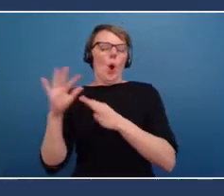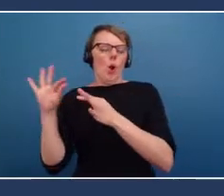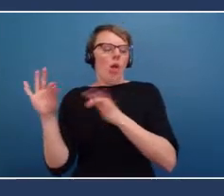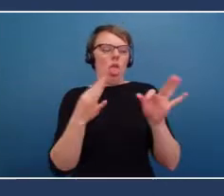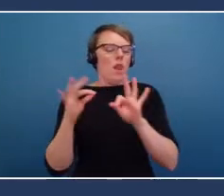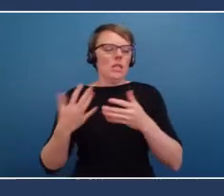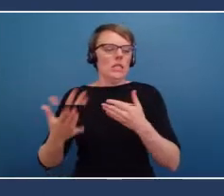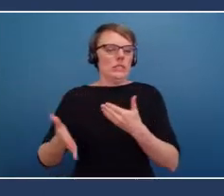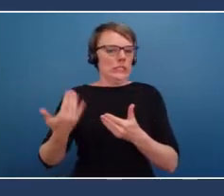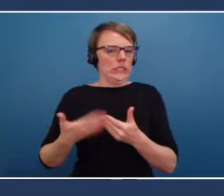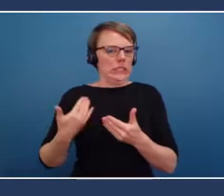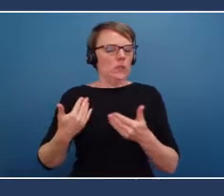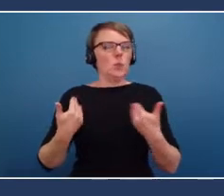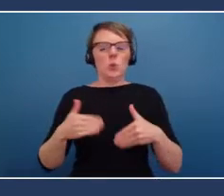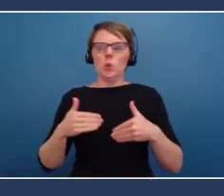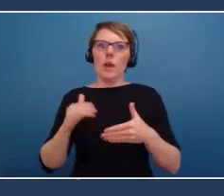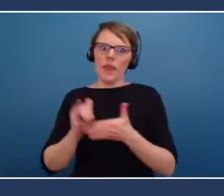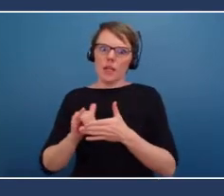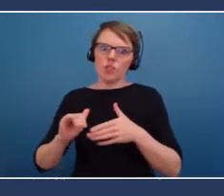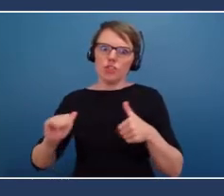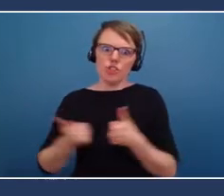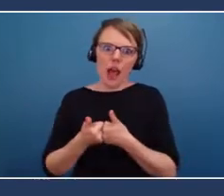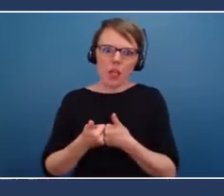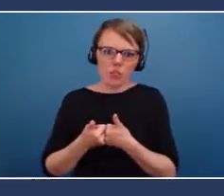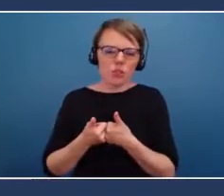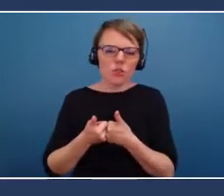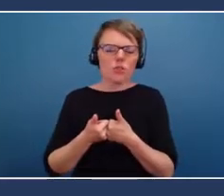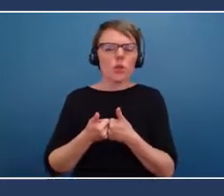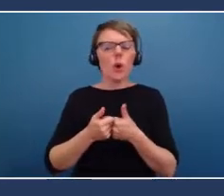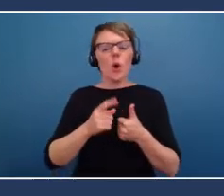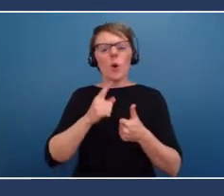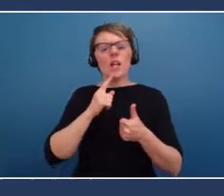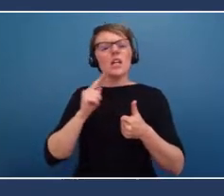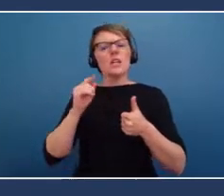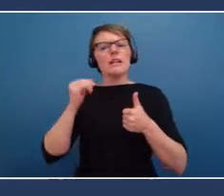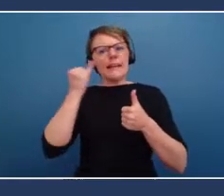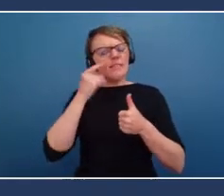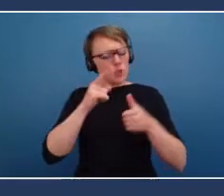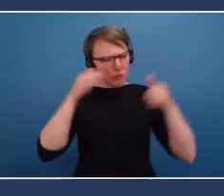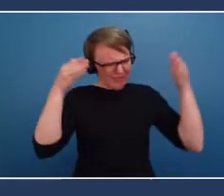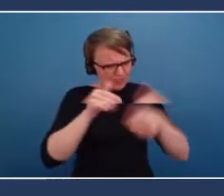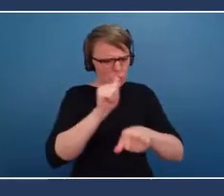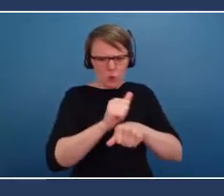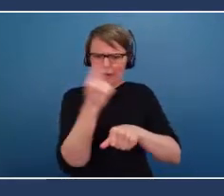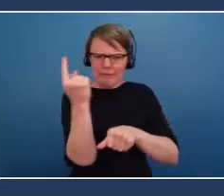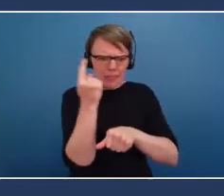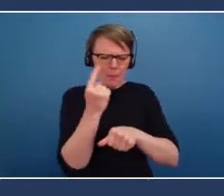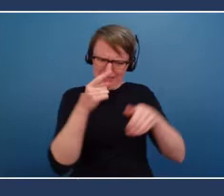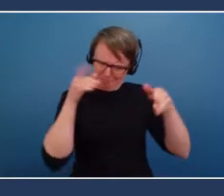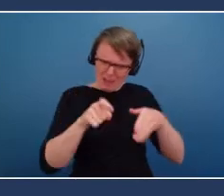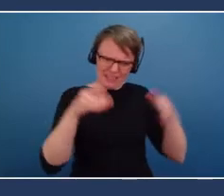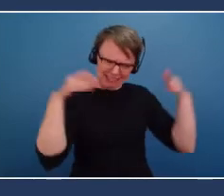So, actually saying to yourself, actually, no. I need to knock this document out in the next 20 minutes and forcing your device into